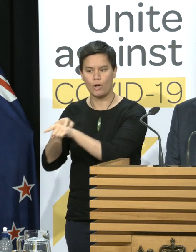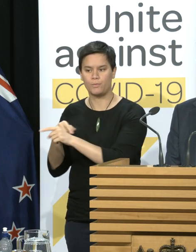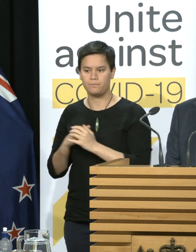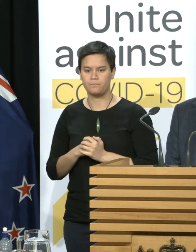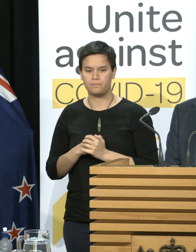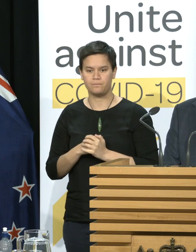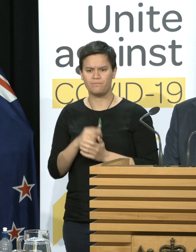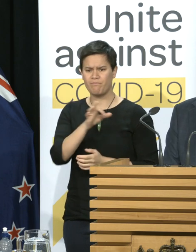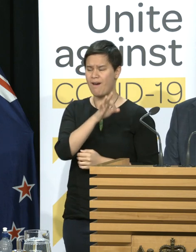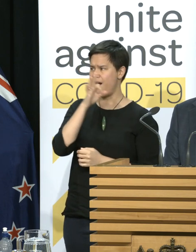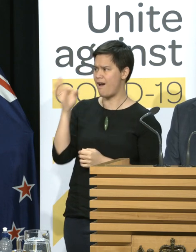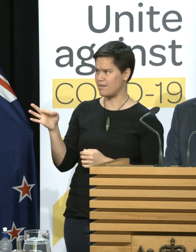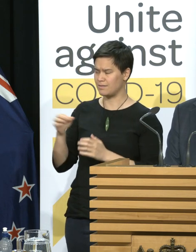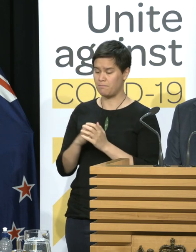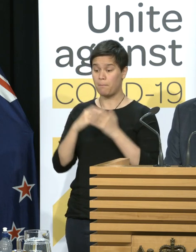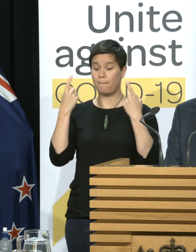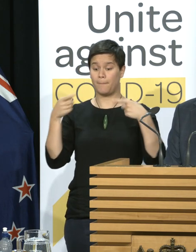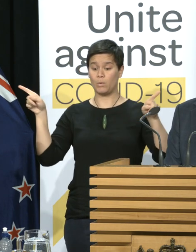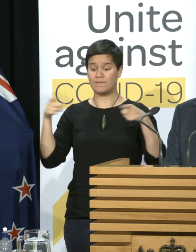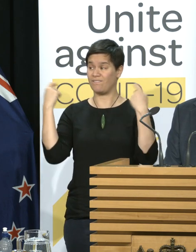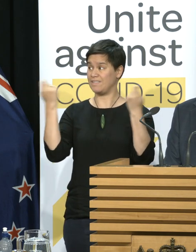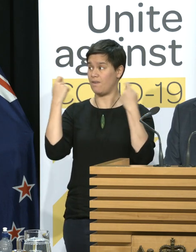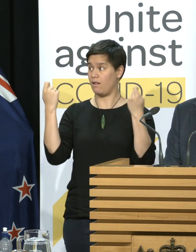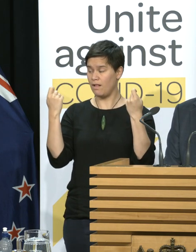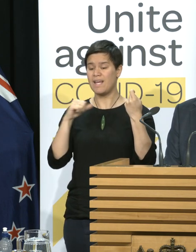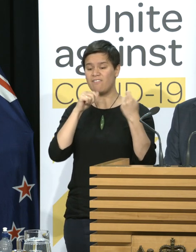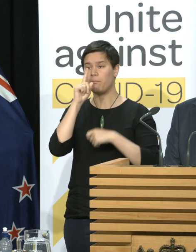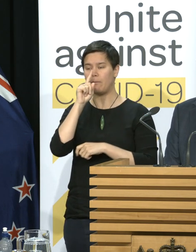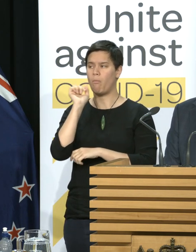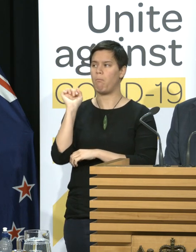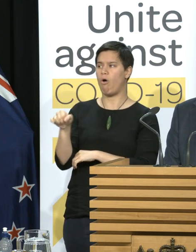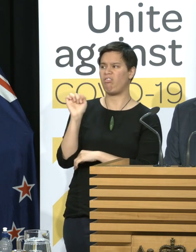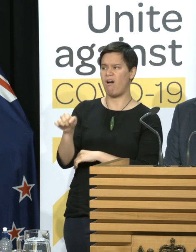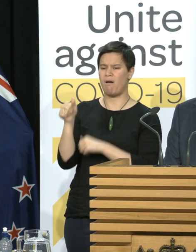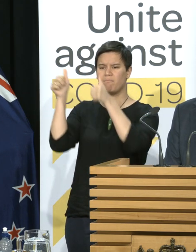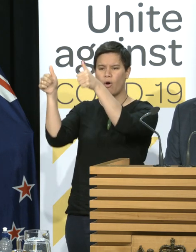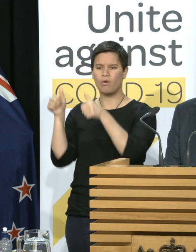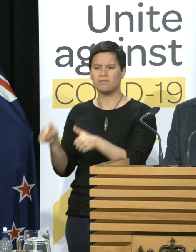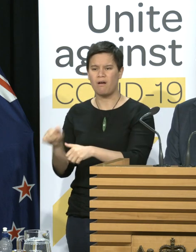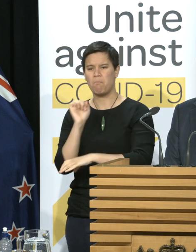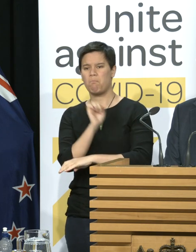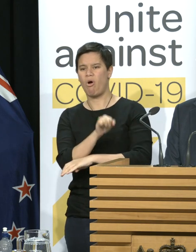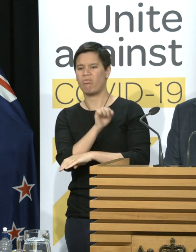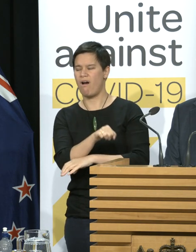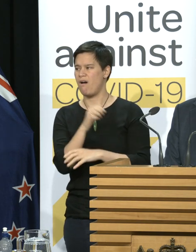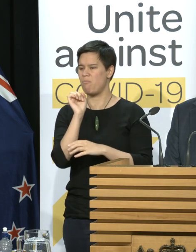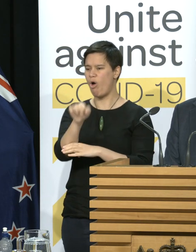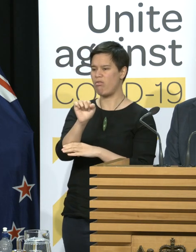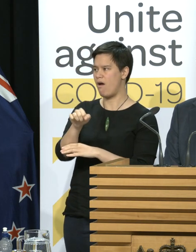because if you can't see running, does that not bring up problems later on? How confident are you that you will be able to trace everyone that goes to a festival?